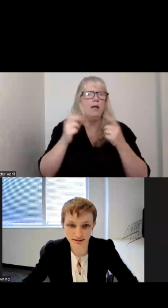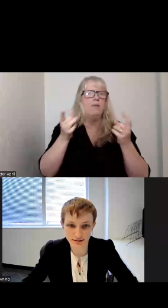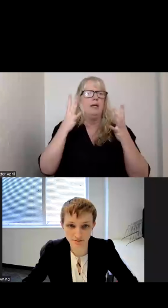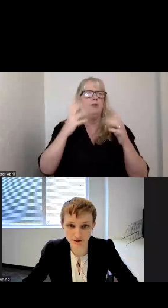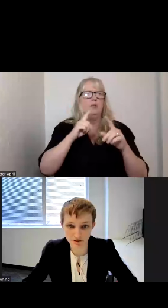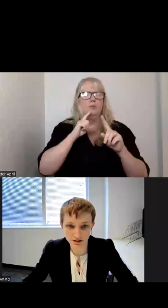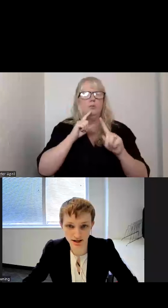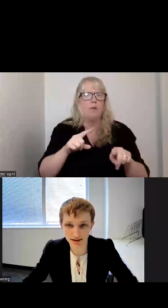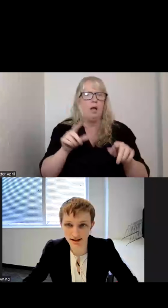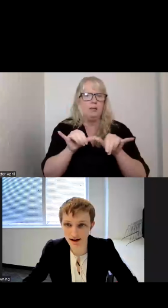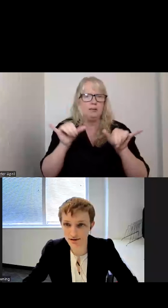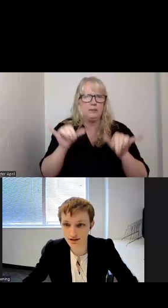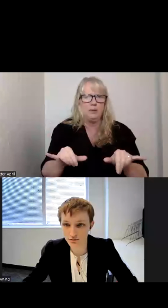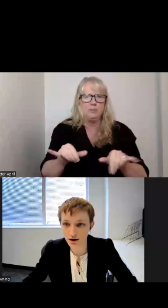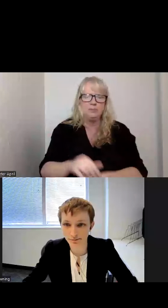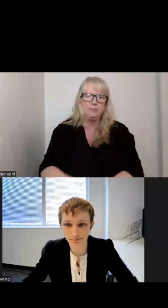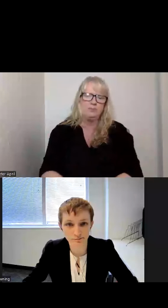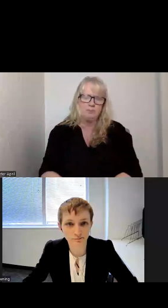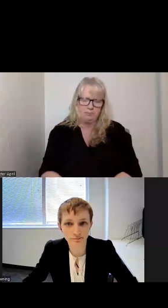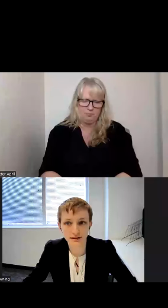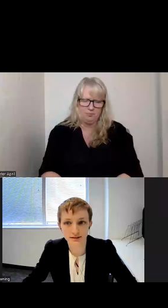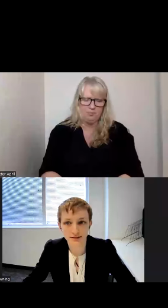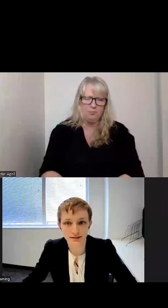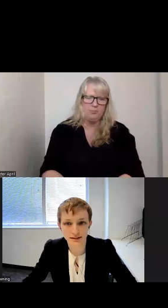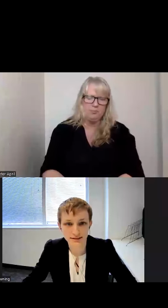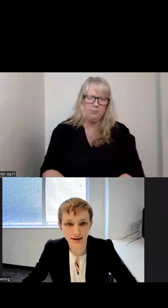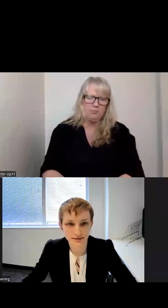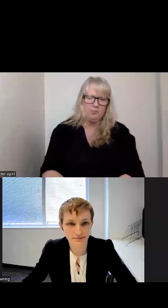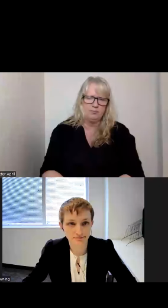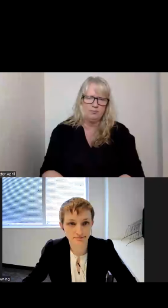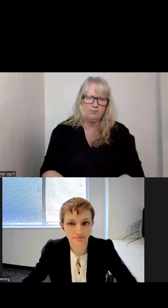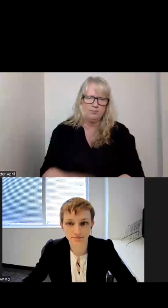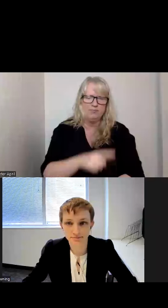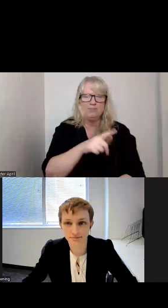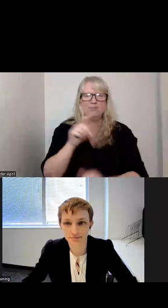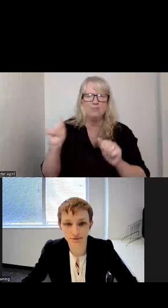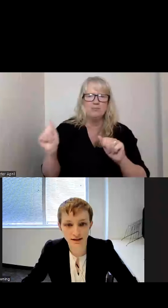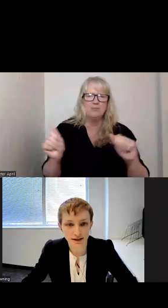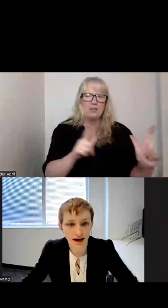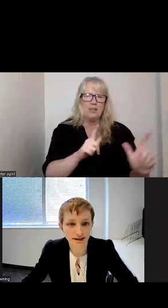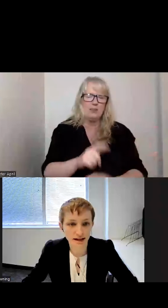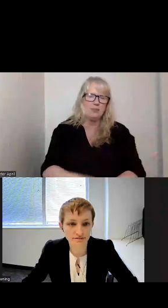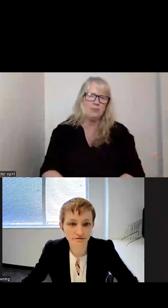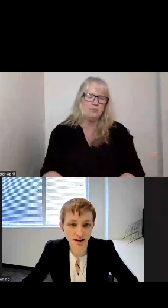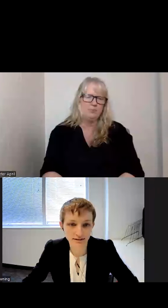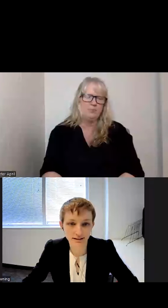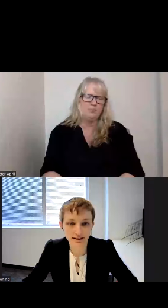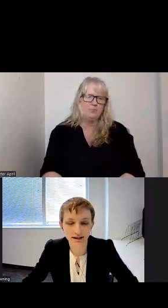SYSTEMS SO CHECK THAT OUT AS WELL. NEXT SLIDE. AND THEN, FINALLY,